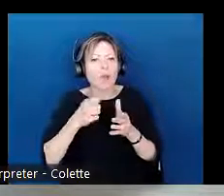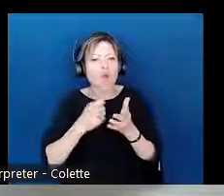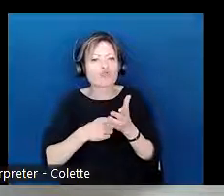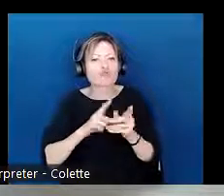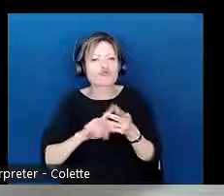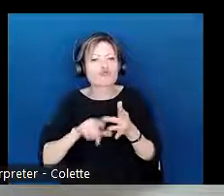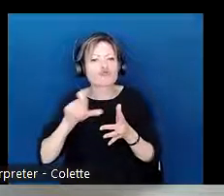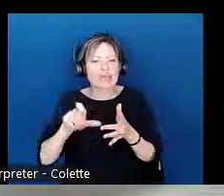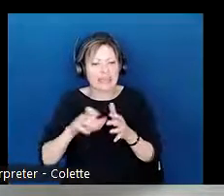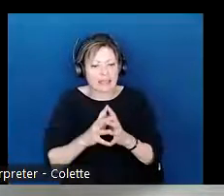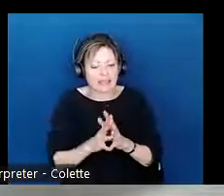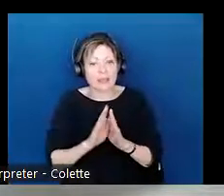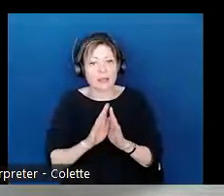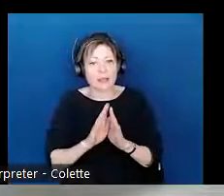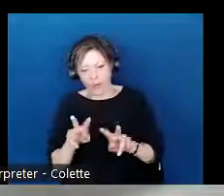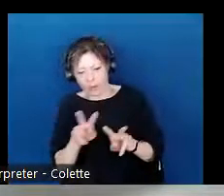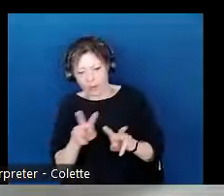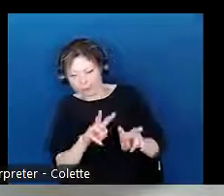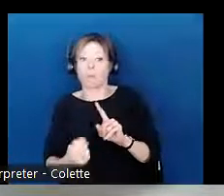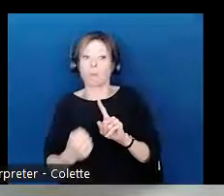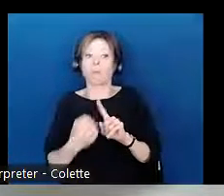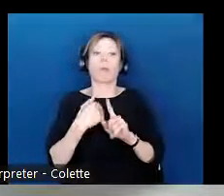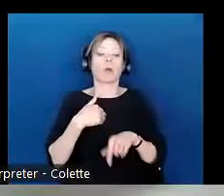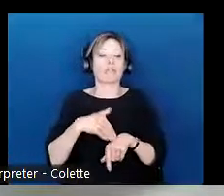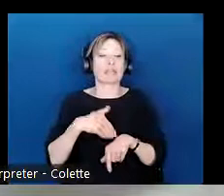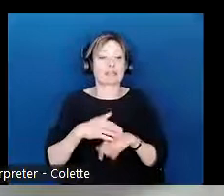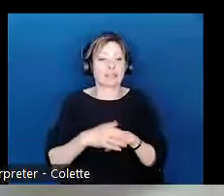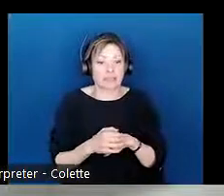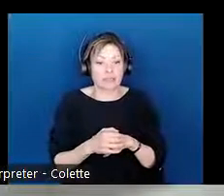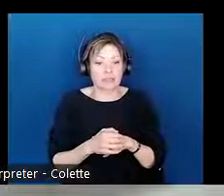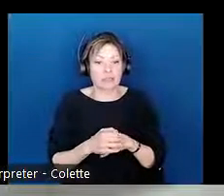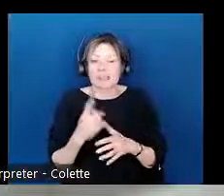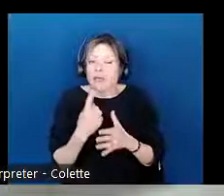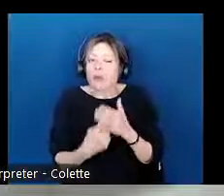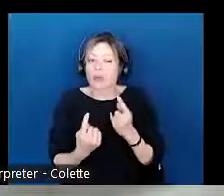Which quite affects it uh the only thing is so like I say the students need to learn